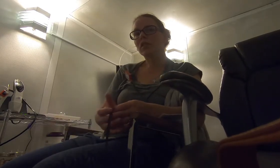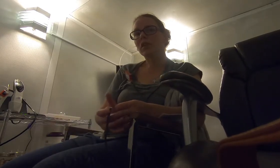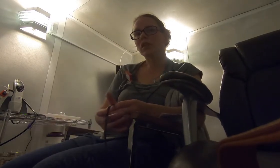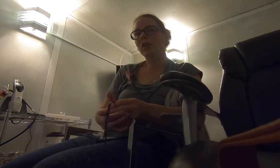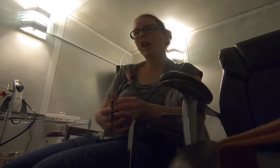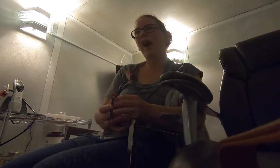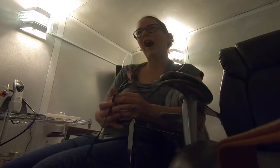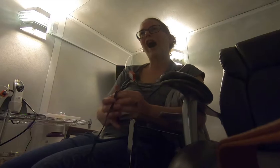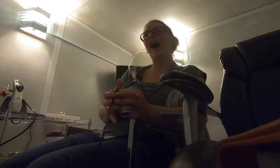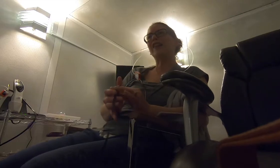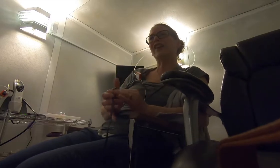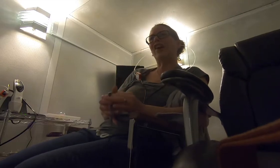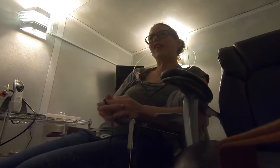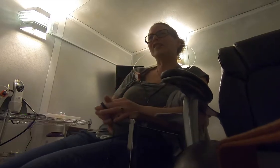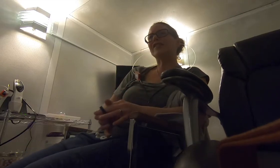hot dog?